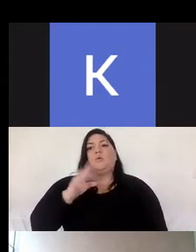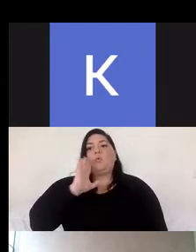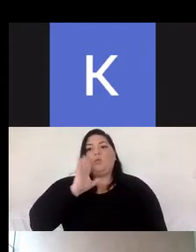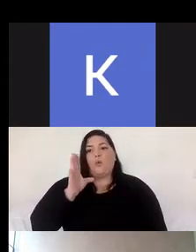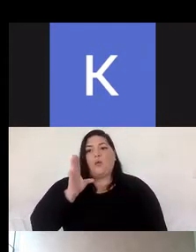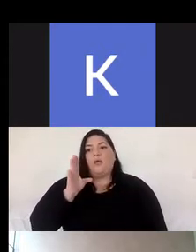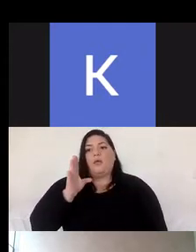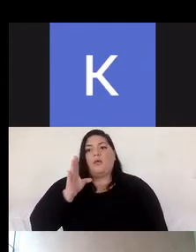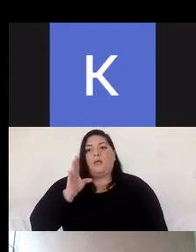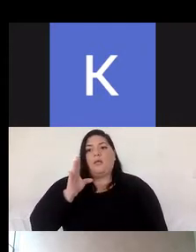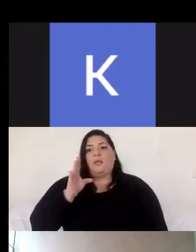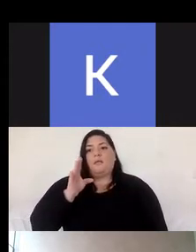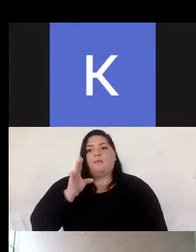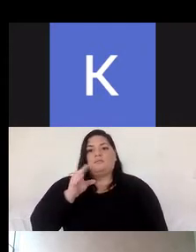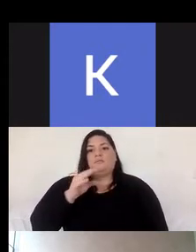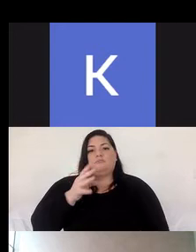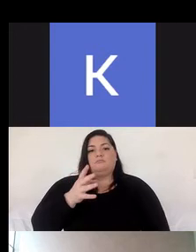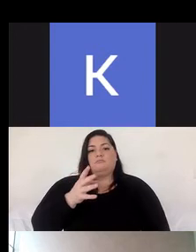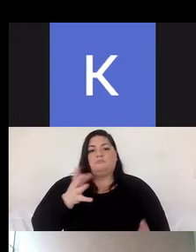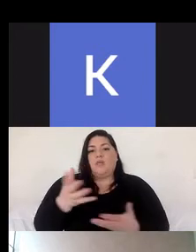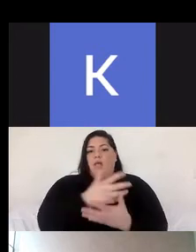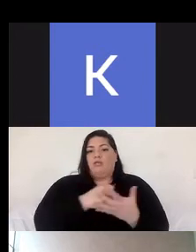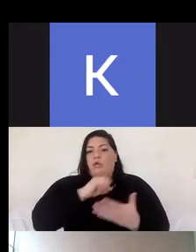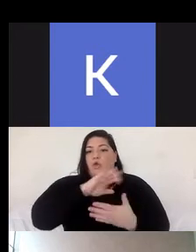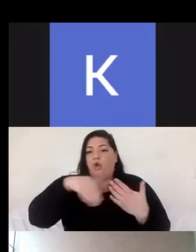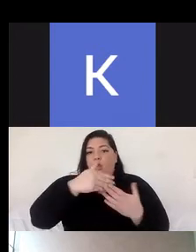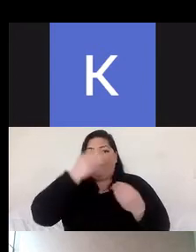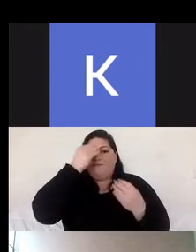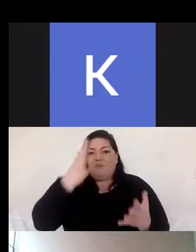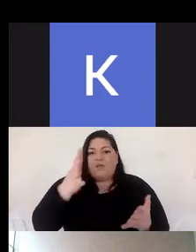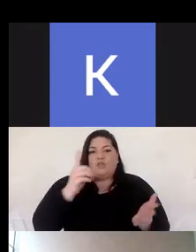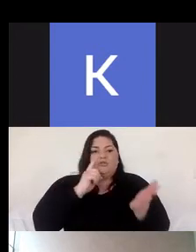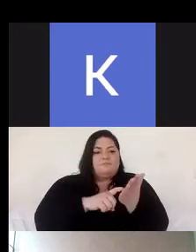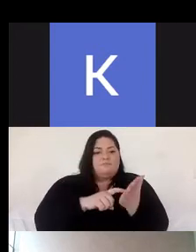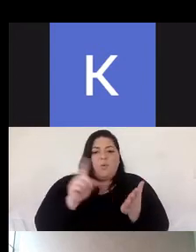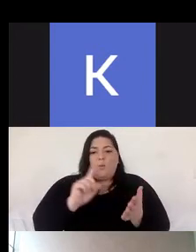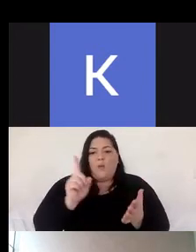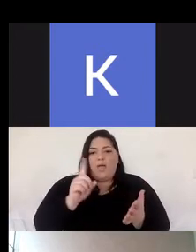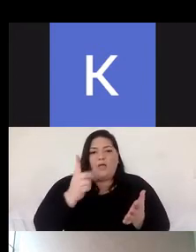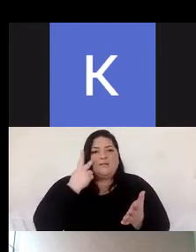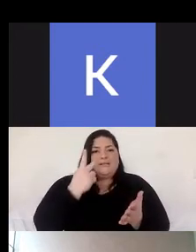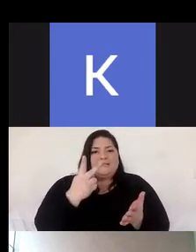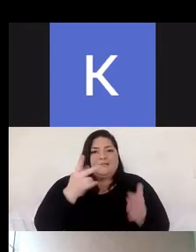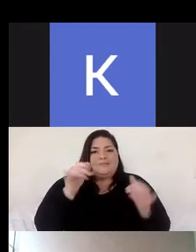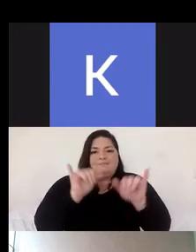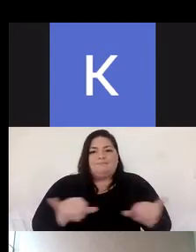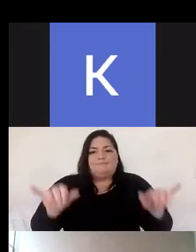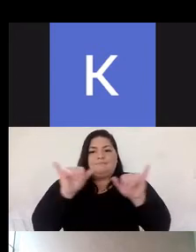so that we can identify trends and places where we're hearing the same thing over and over again,